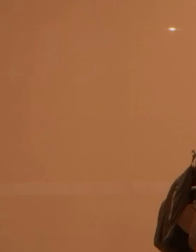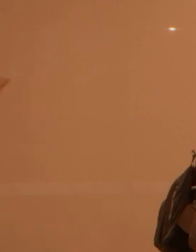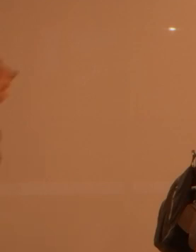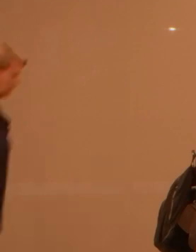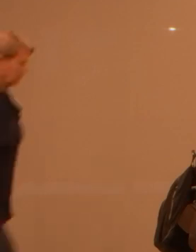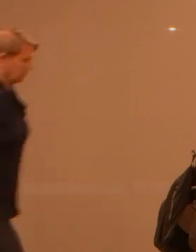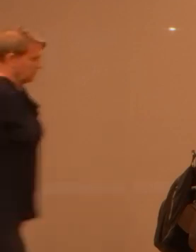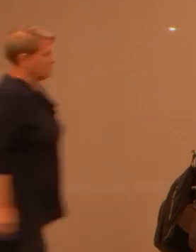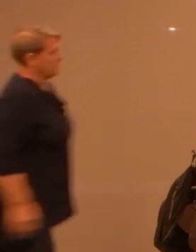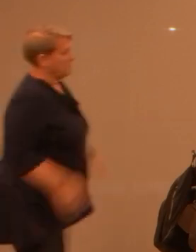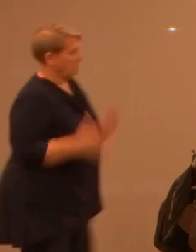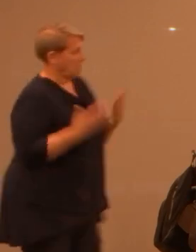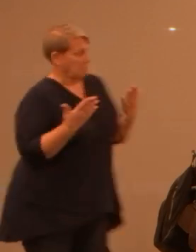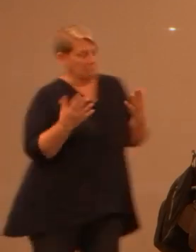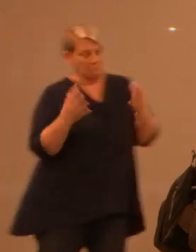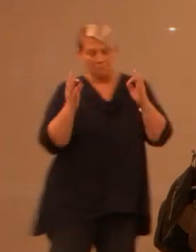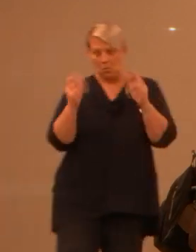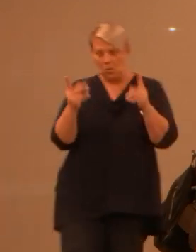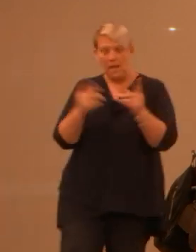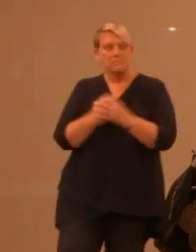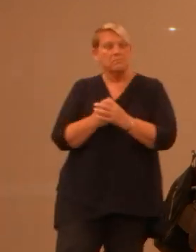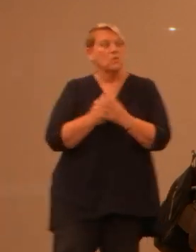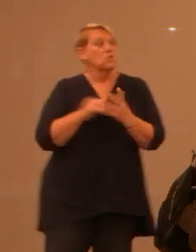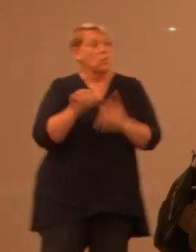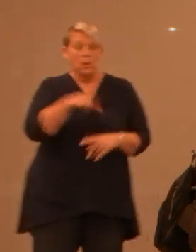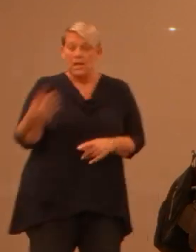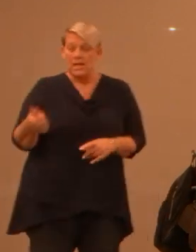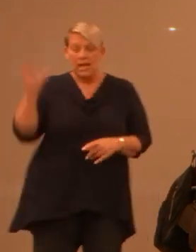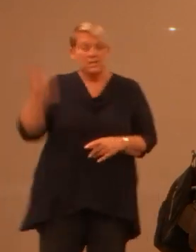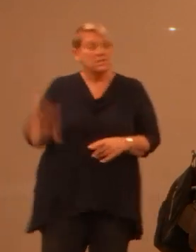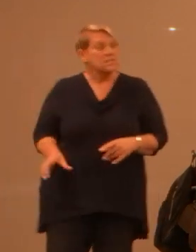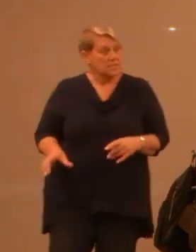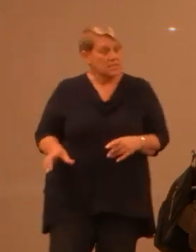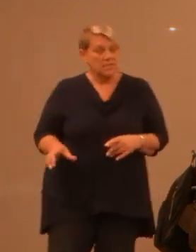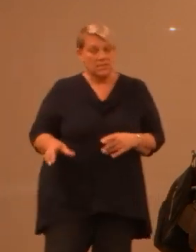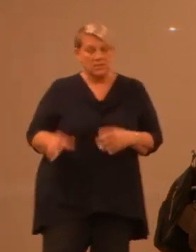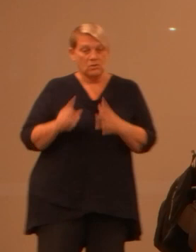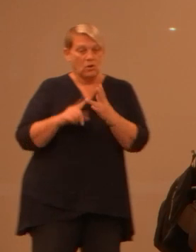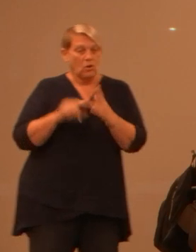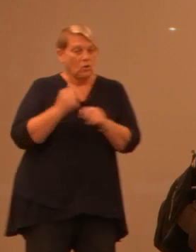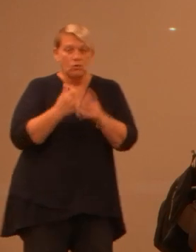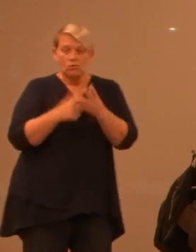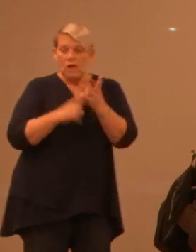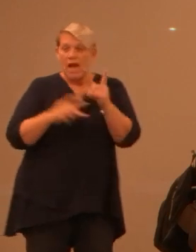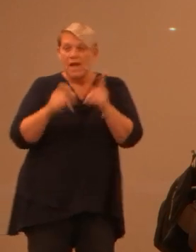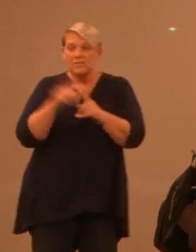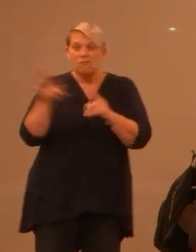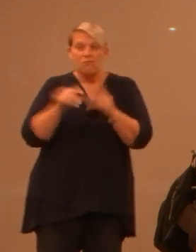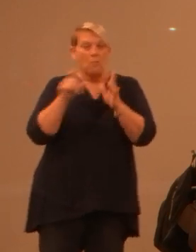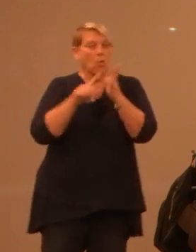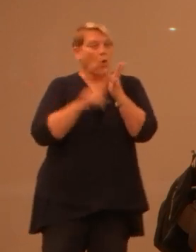Okay, so our next presenter is Melanie O'Brien from Coles. I believe we've got